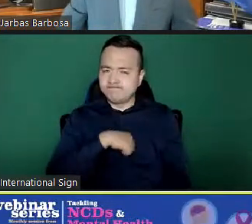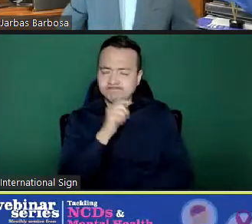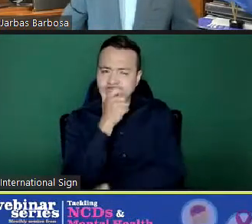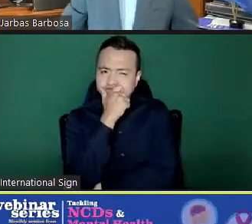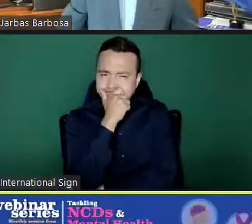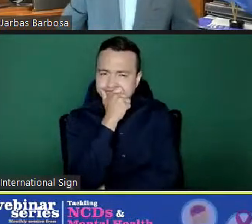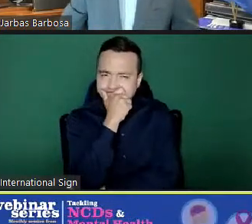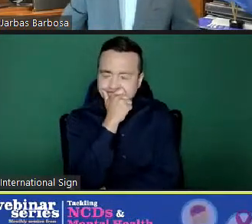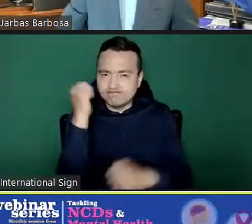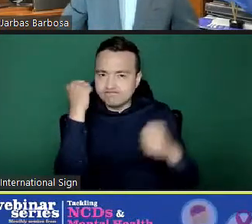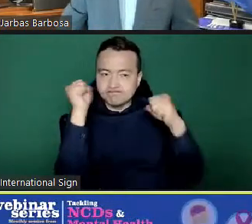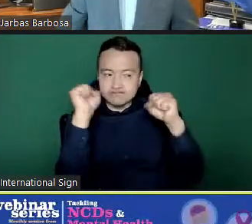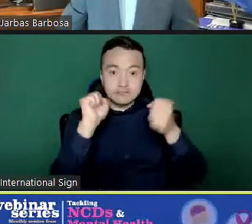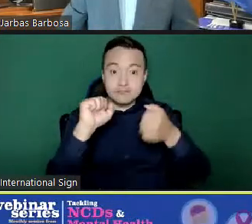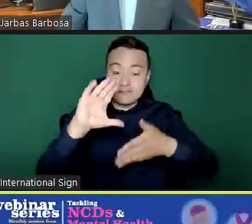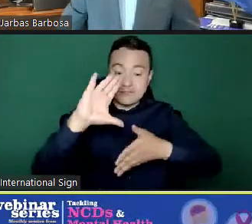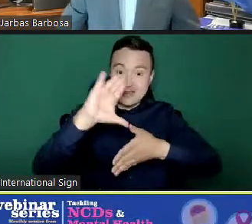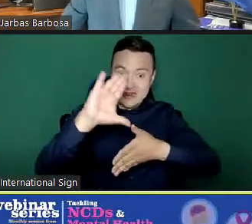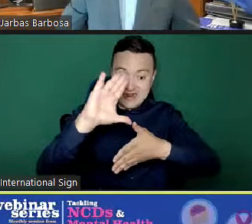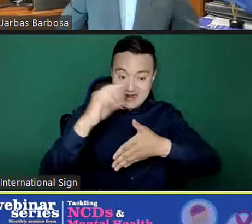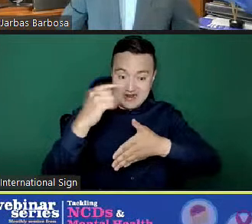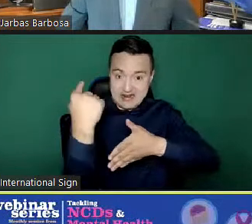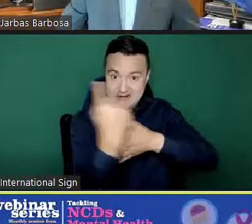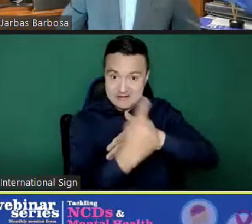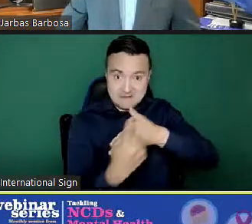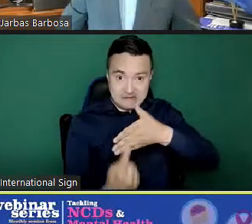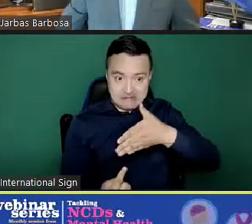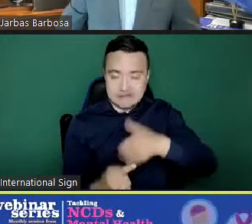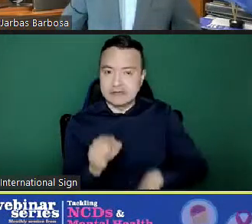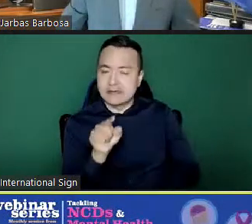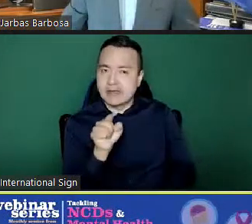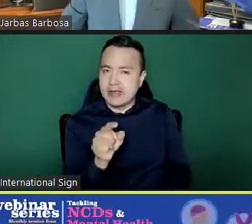Americas is not on target to meet the global goal